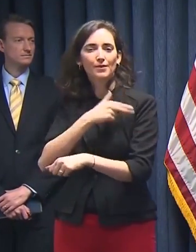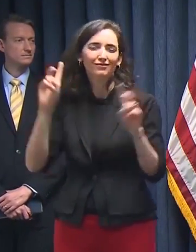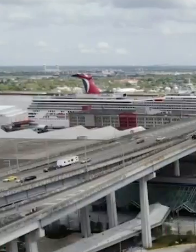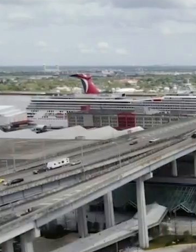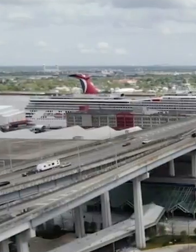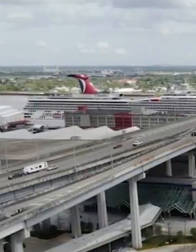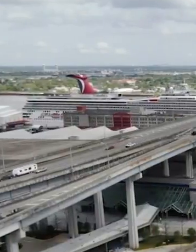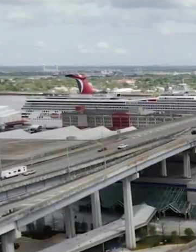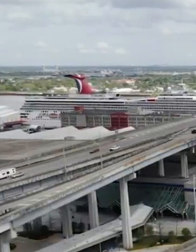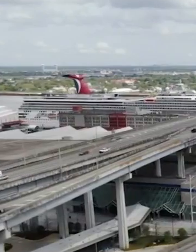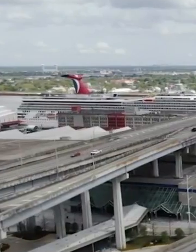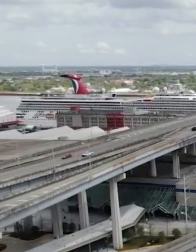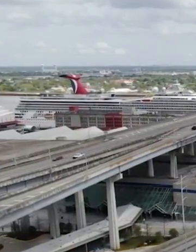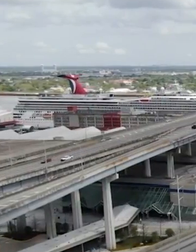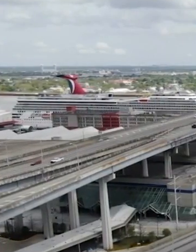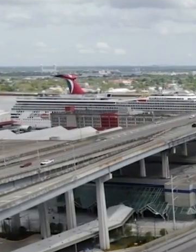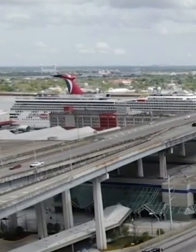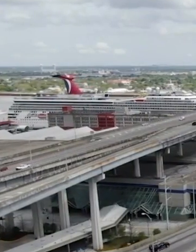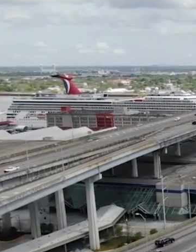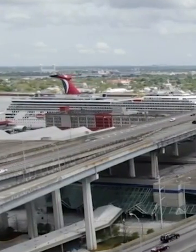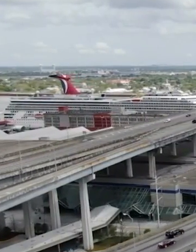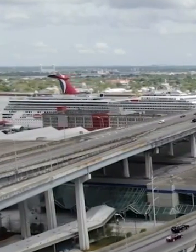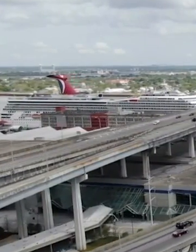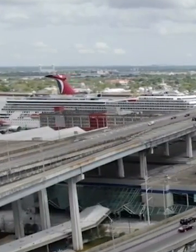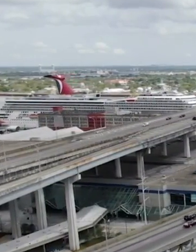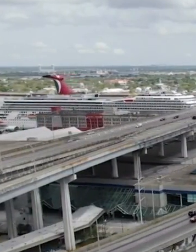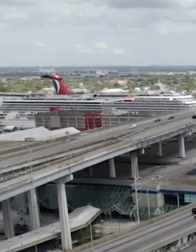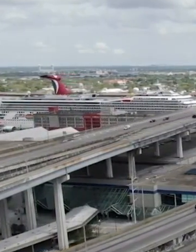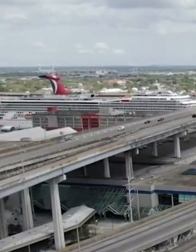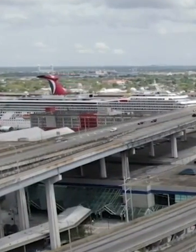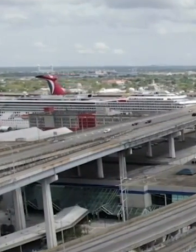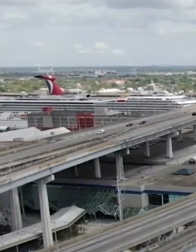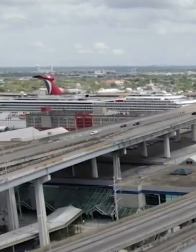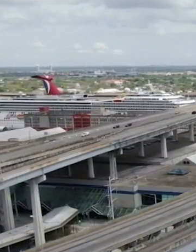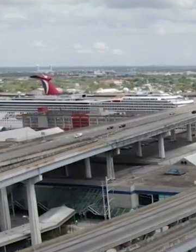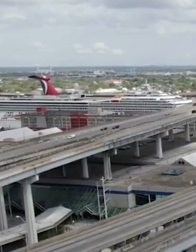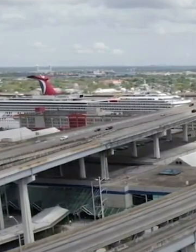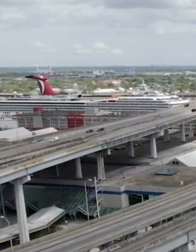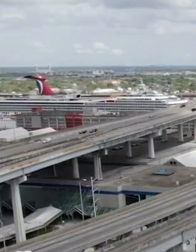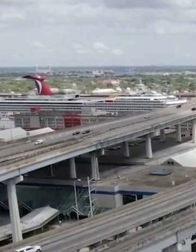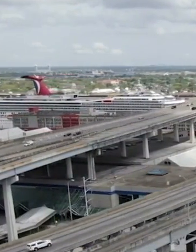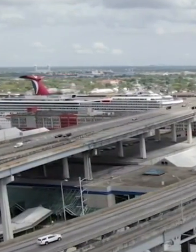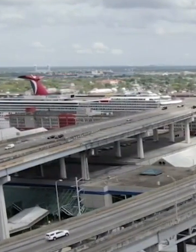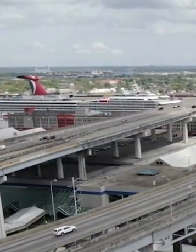1120 beds at the convention center."HE SAYS, THE GOAL IS